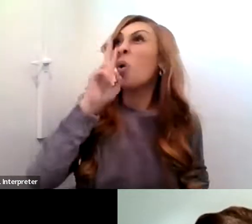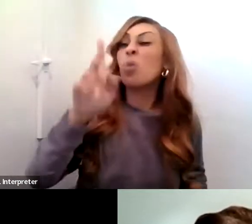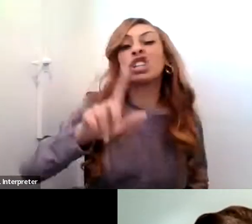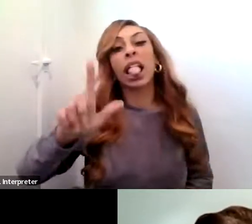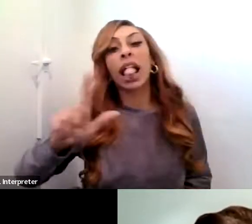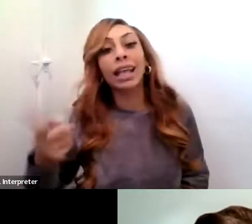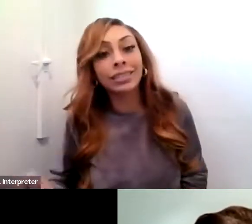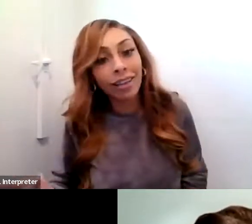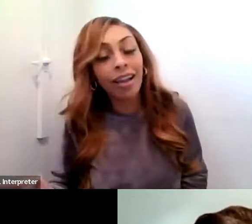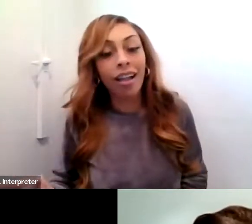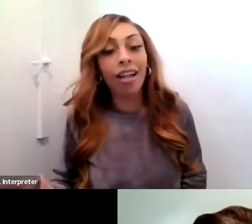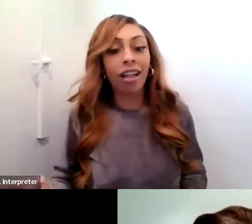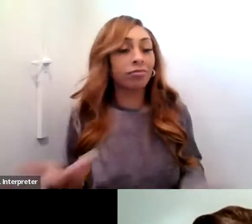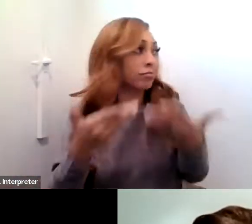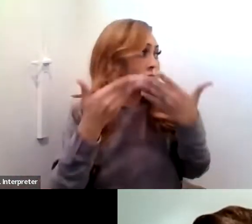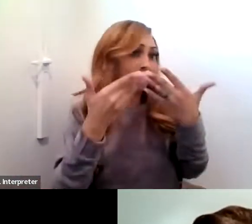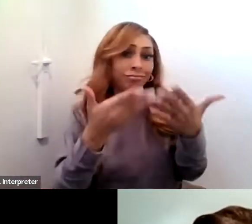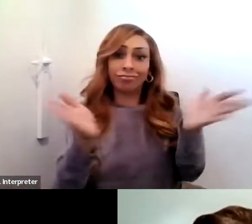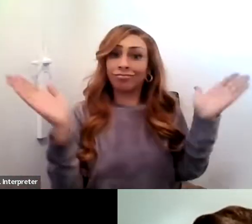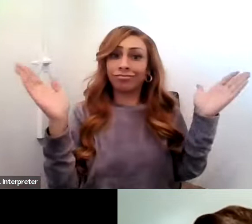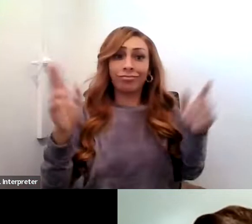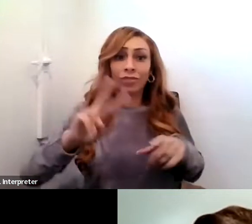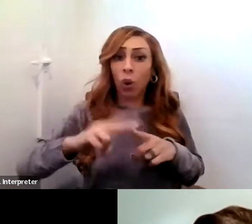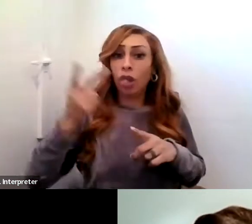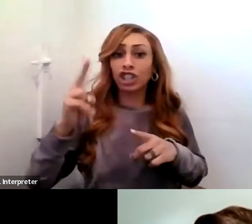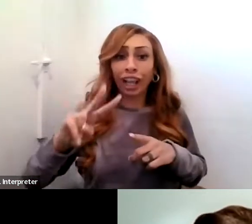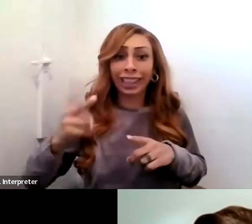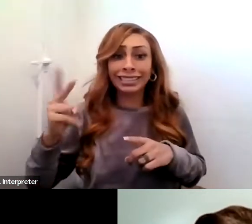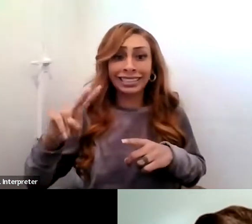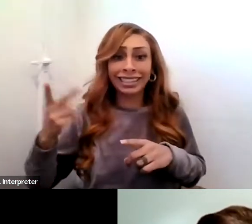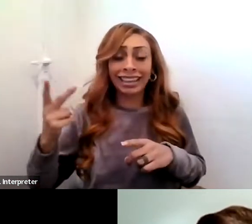allows for a wide range of alternative audiences to engage,